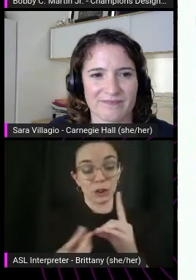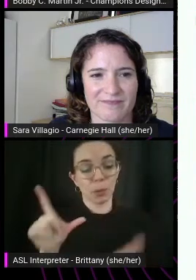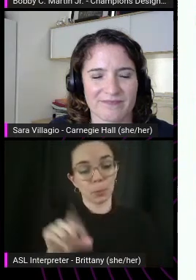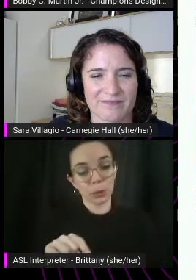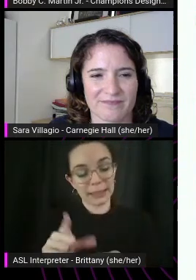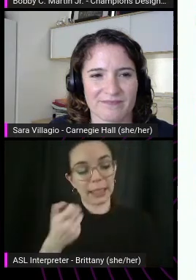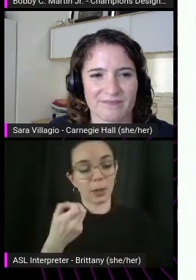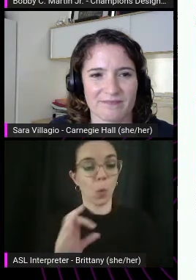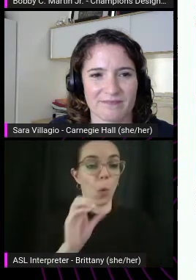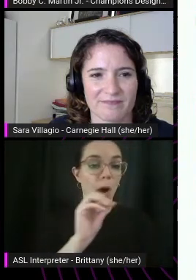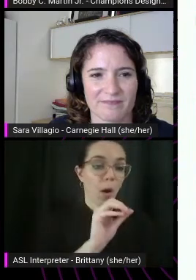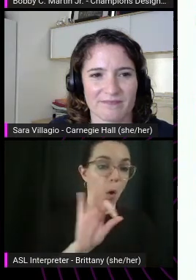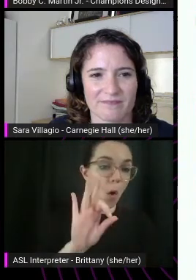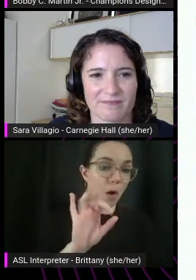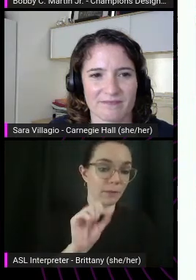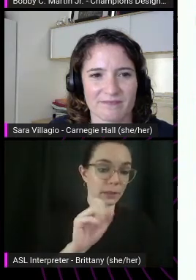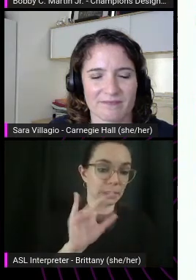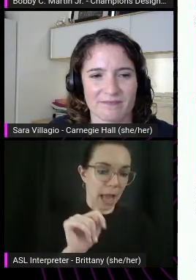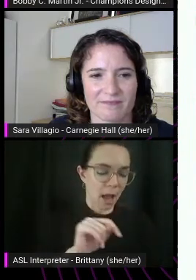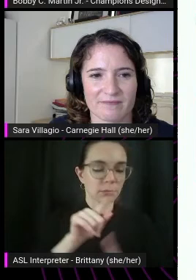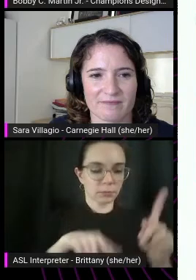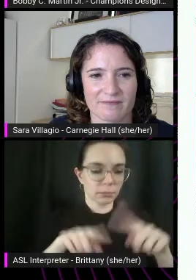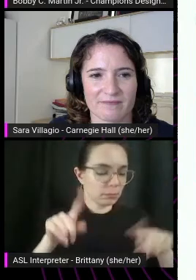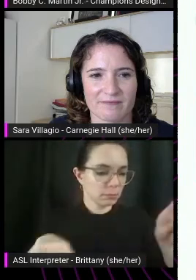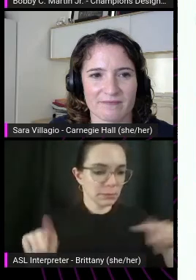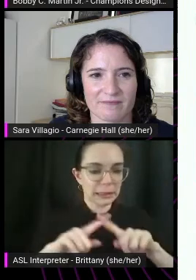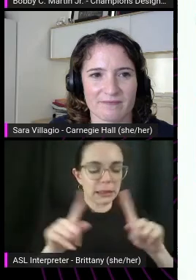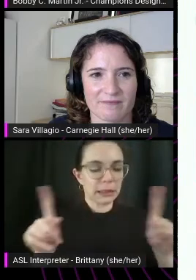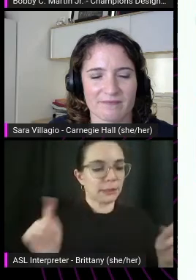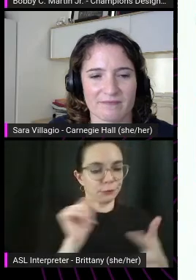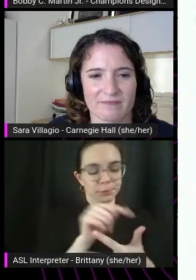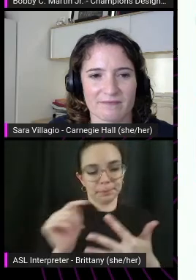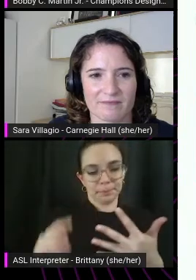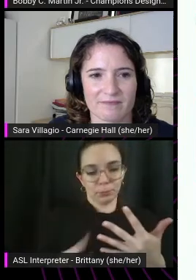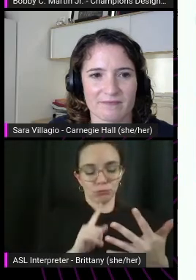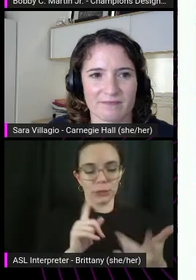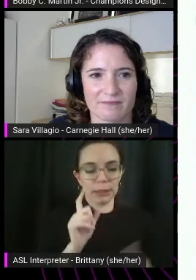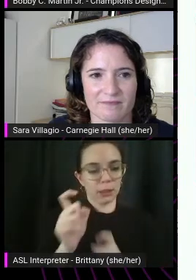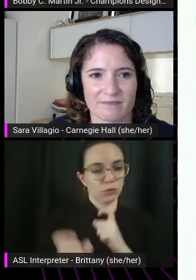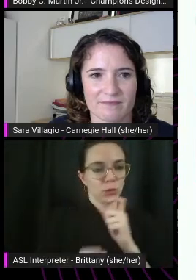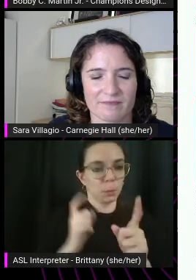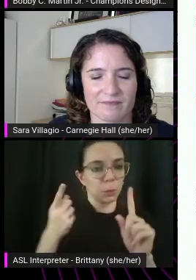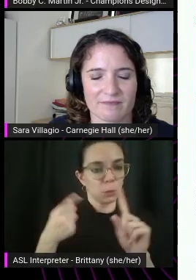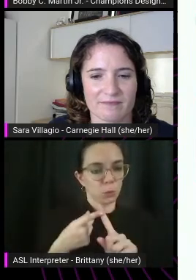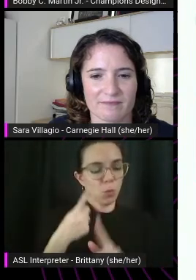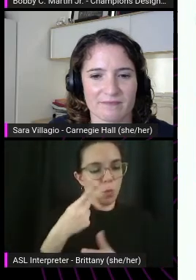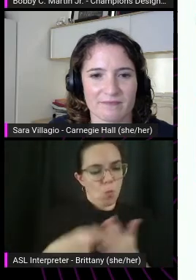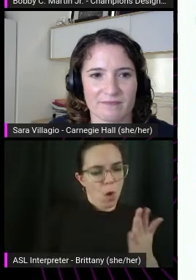And all of these different factors really contributed to, what is the final color?